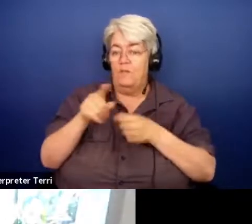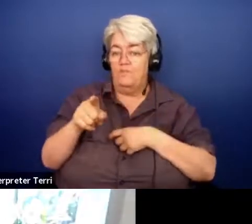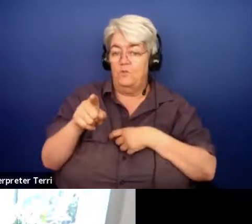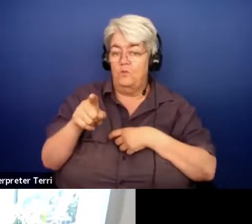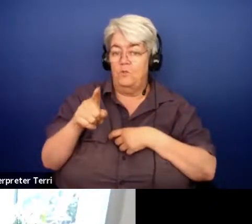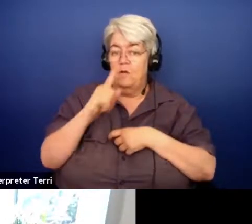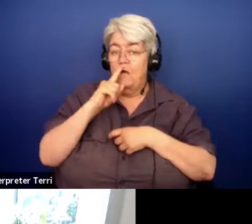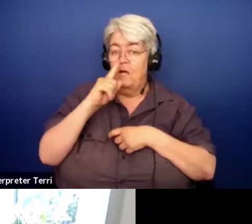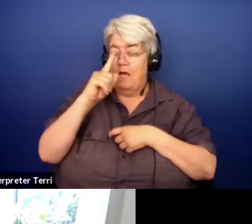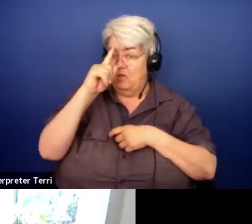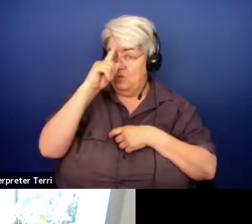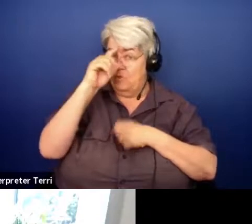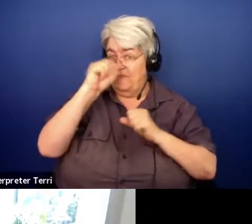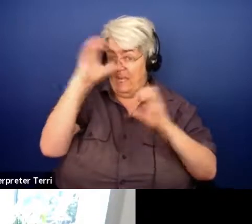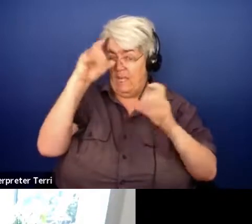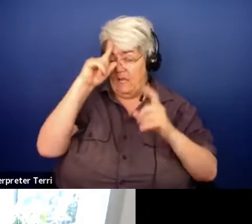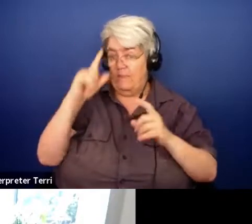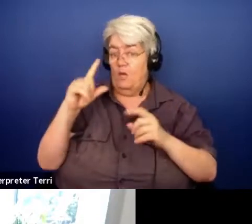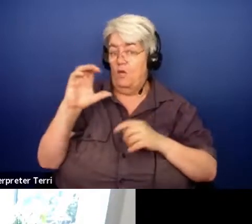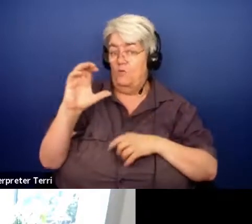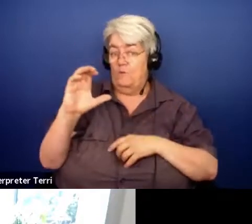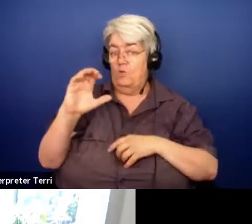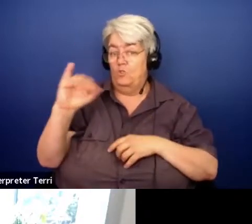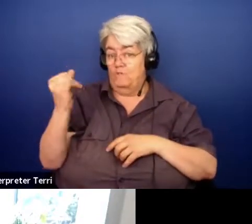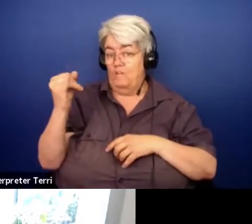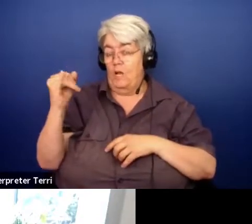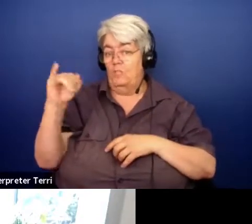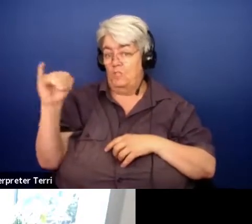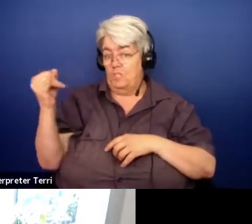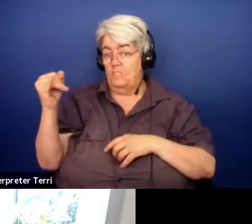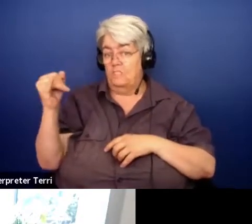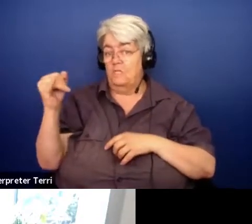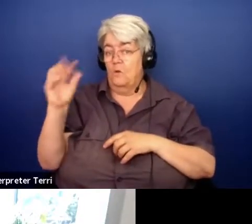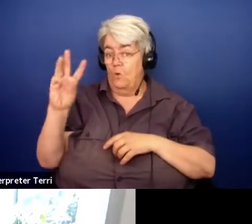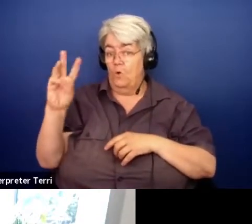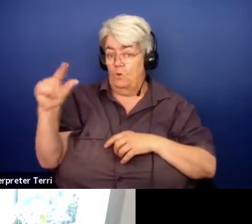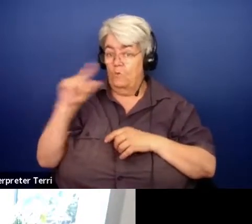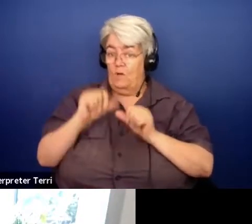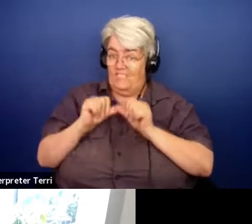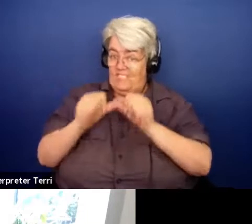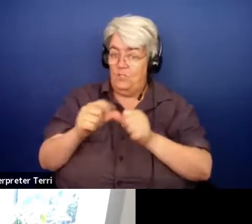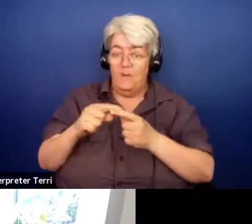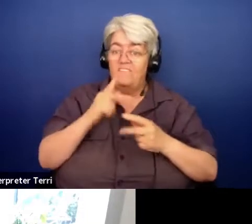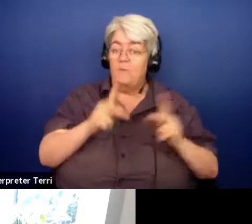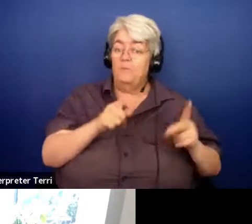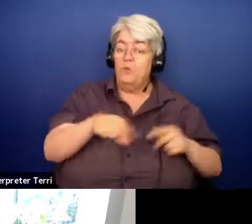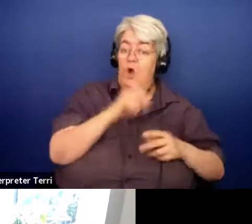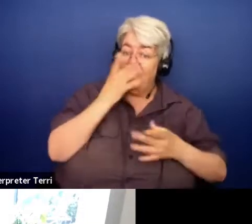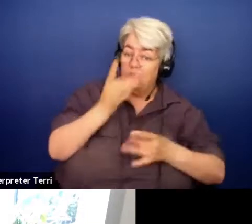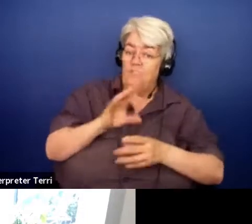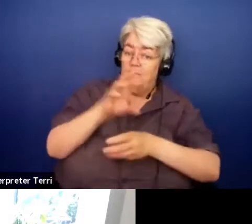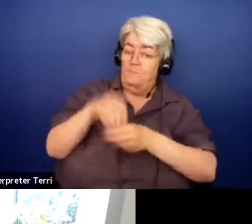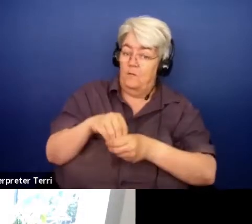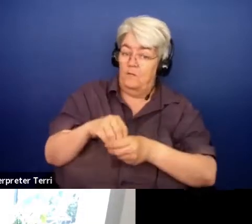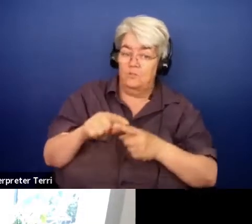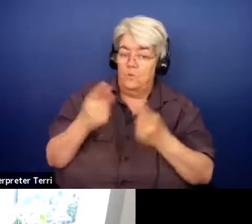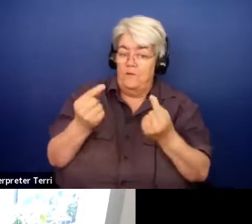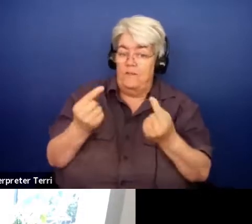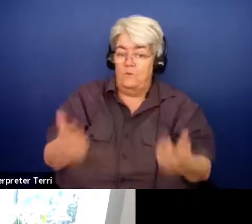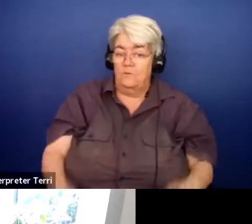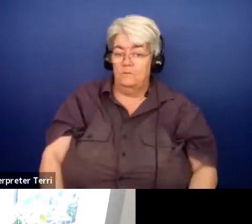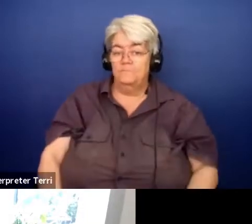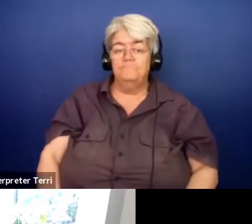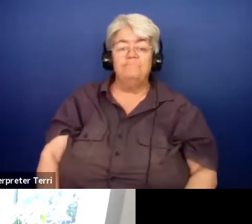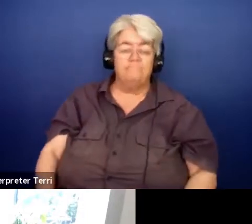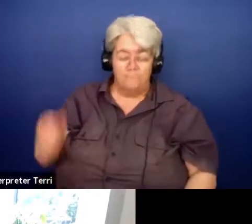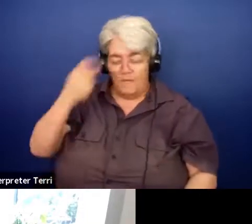of the criminal and juvenile justice continuing and if so, how can they participate?